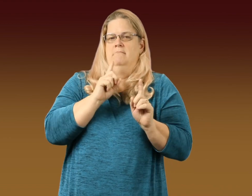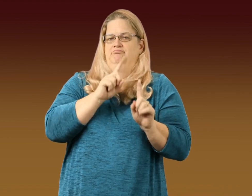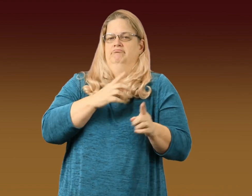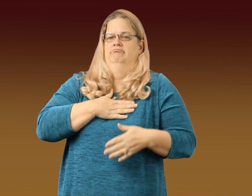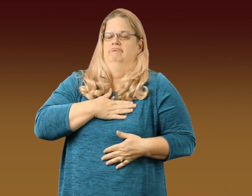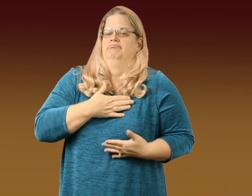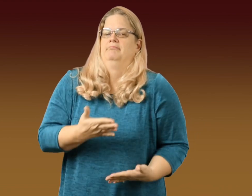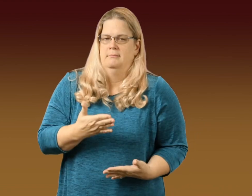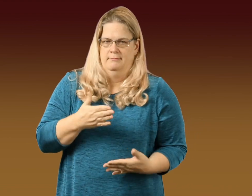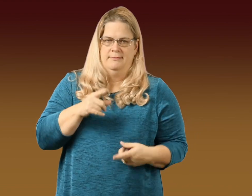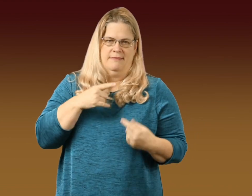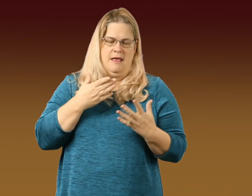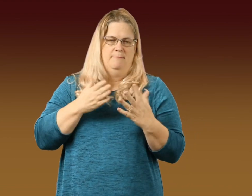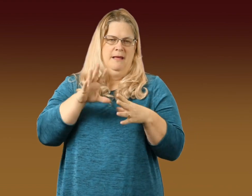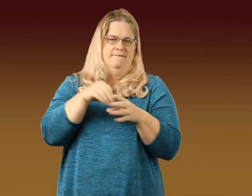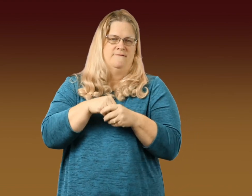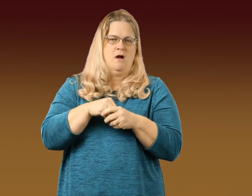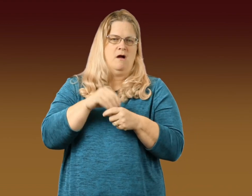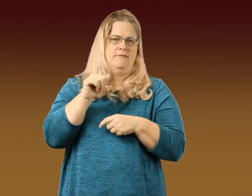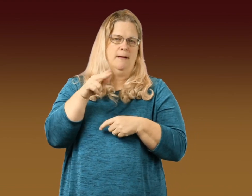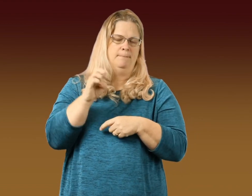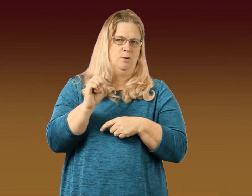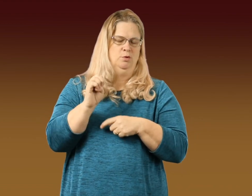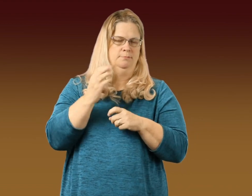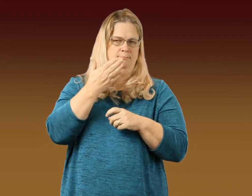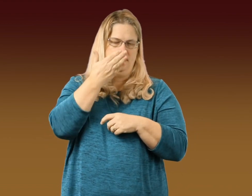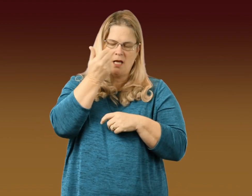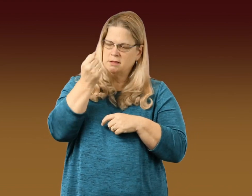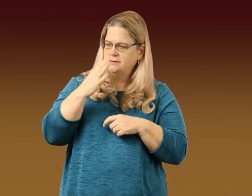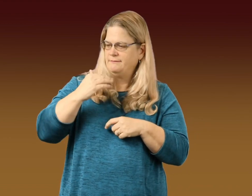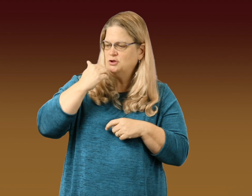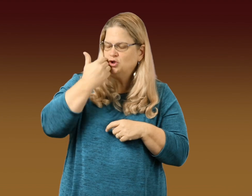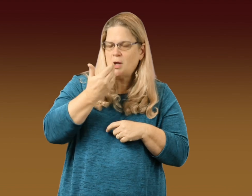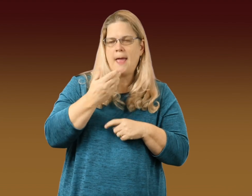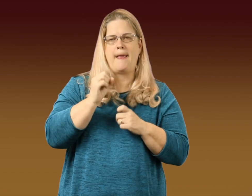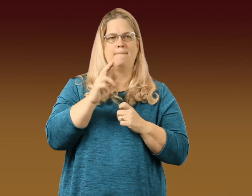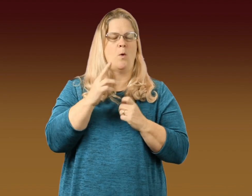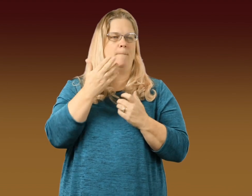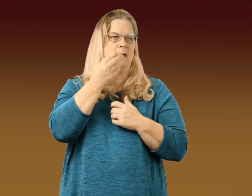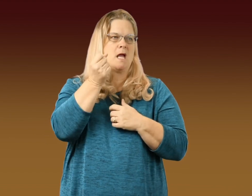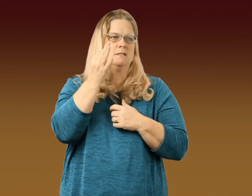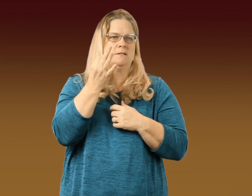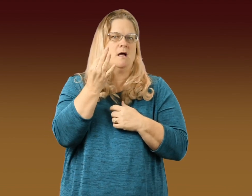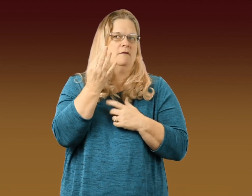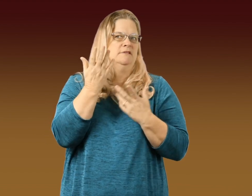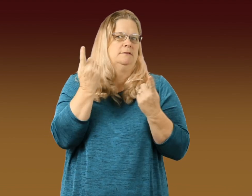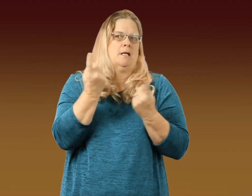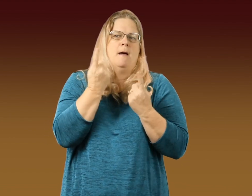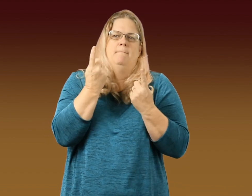People are not typically forthcoming when talking about abuse,